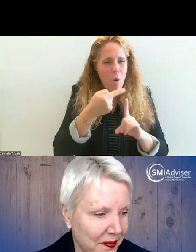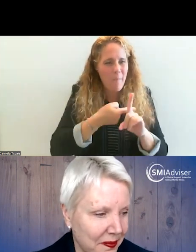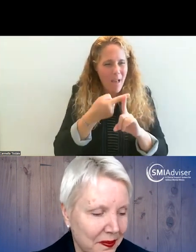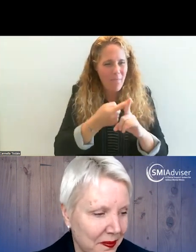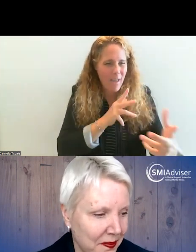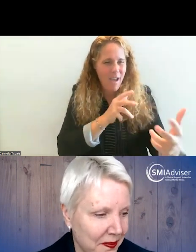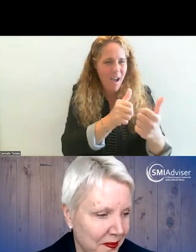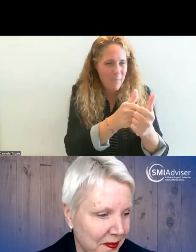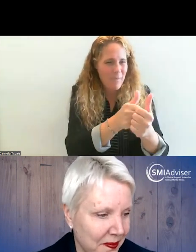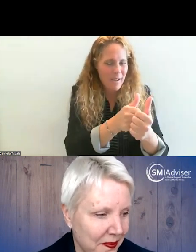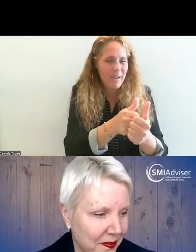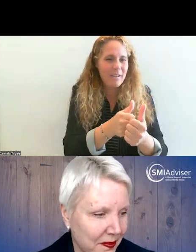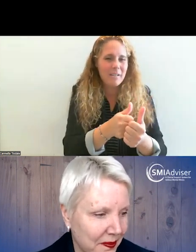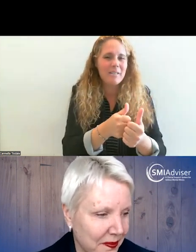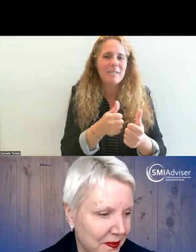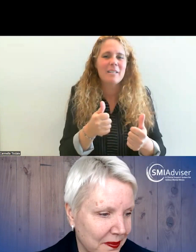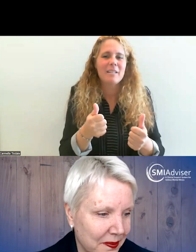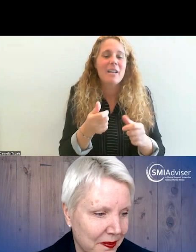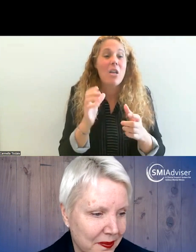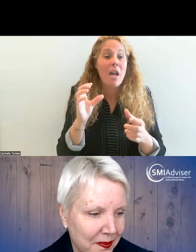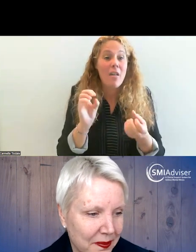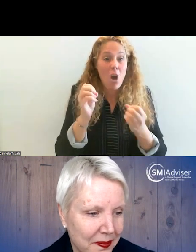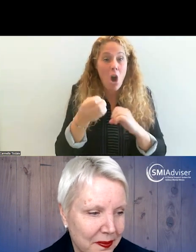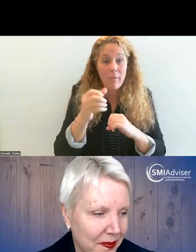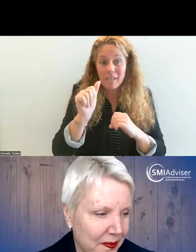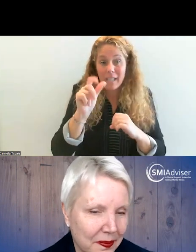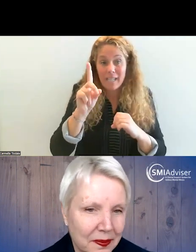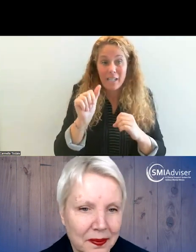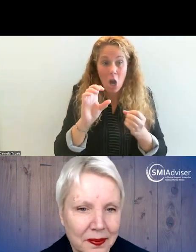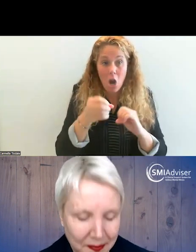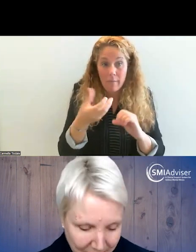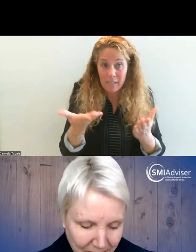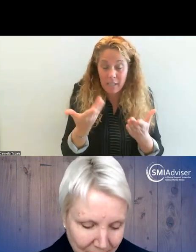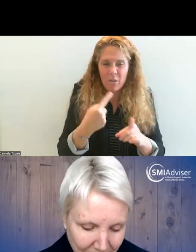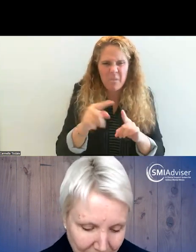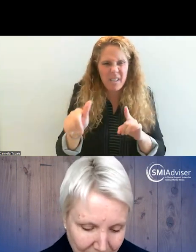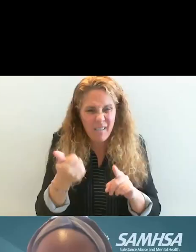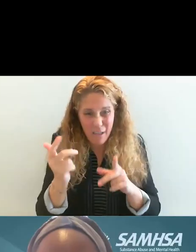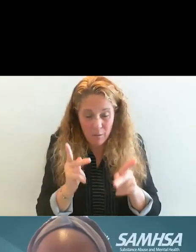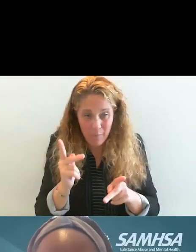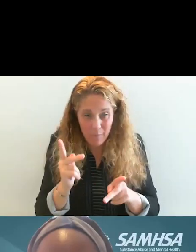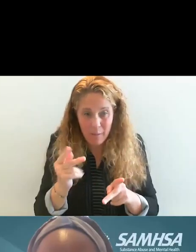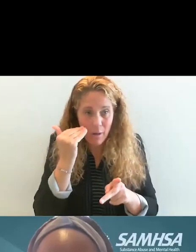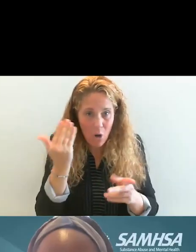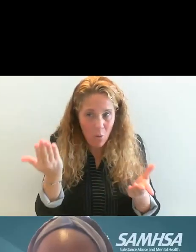I KNOW THAT 988 OFFICE IS HERE AND OTHER FOLKS AS WELL.